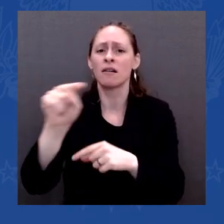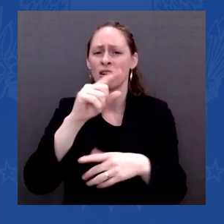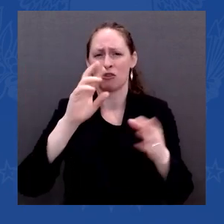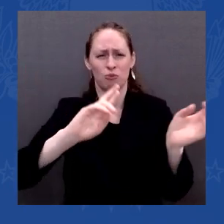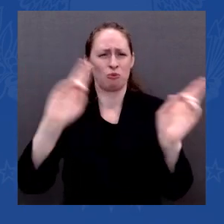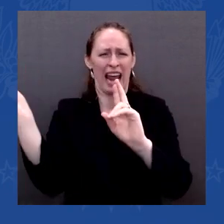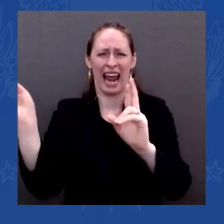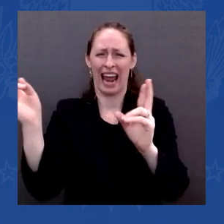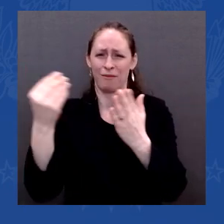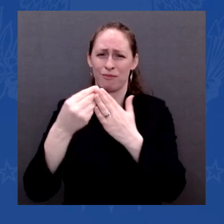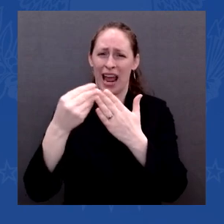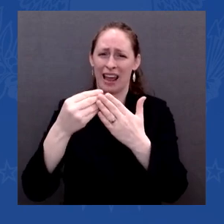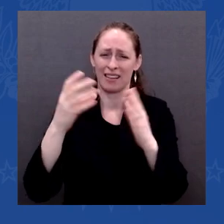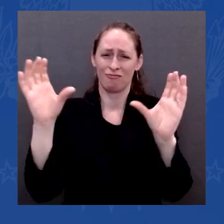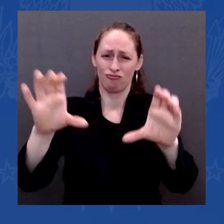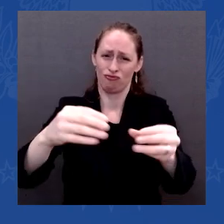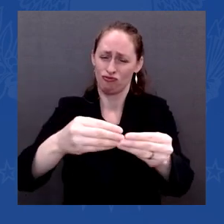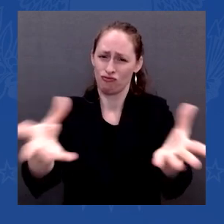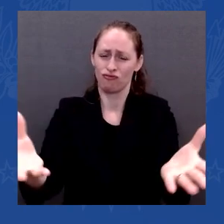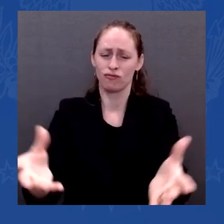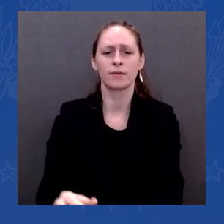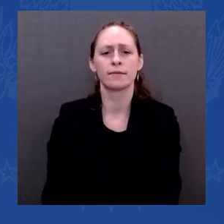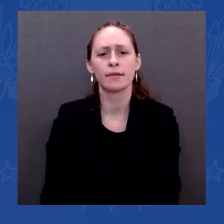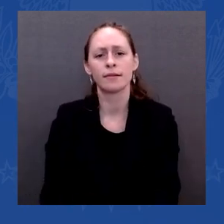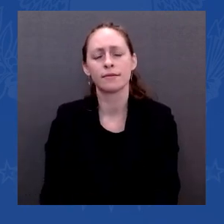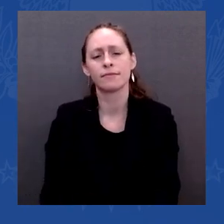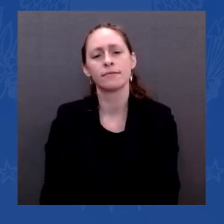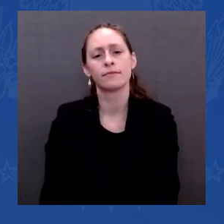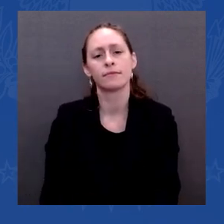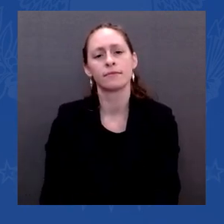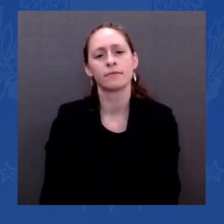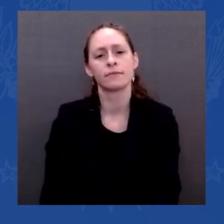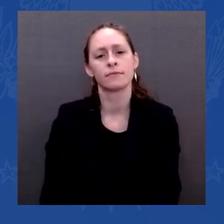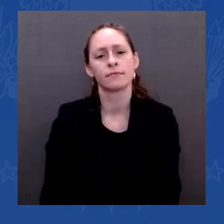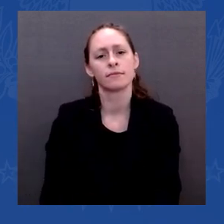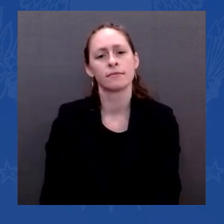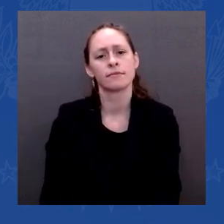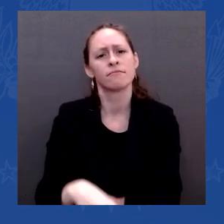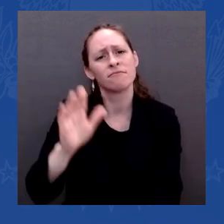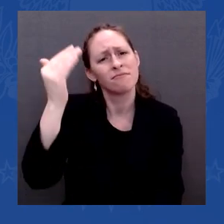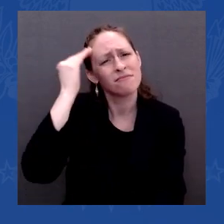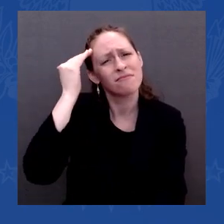but it was important to get done because you know it’s needed. You didn’t have to go through your state legislature --